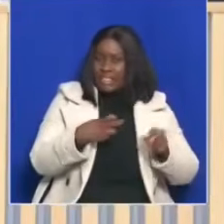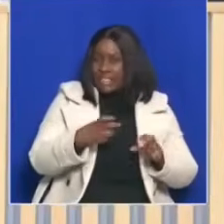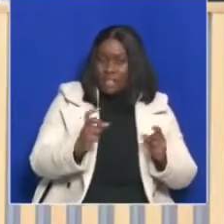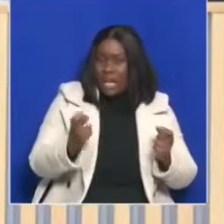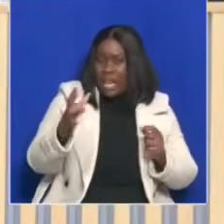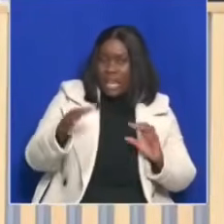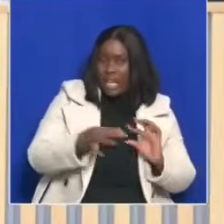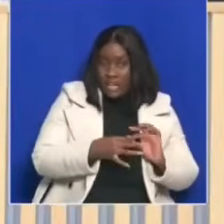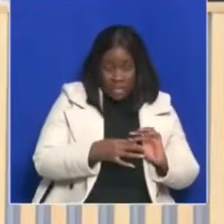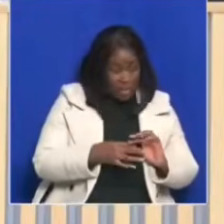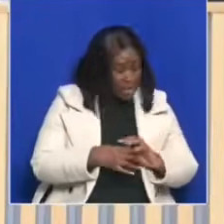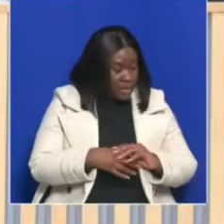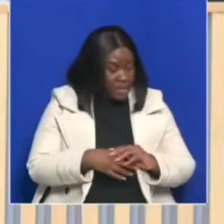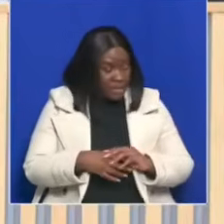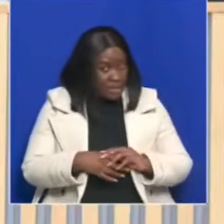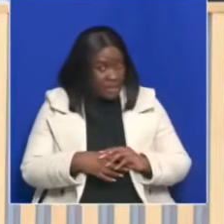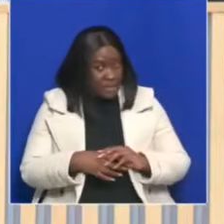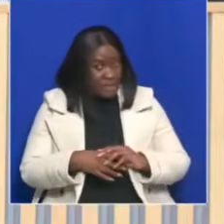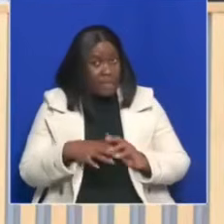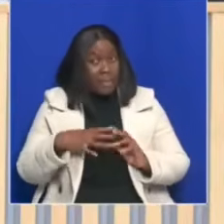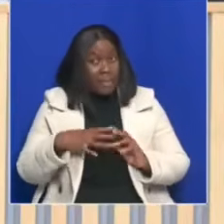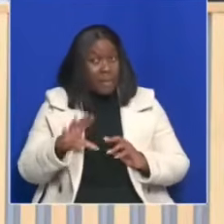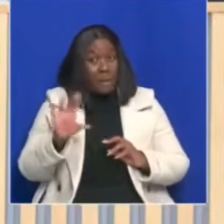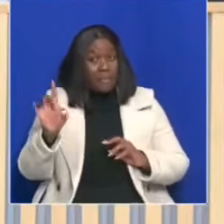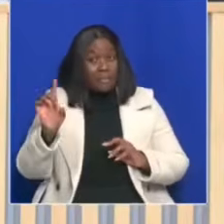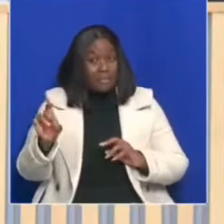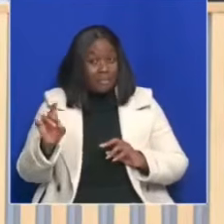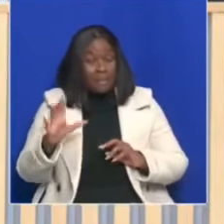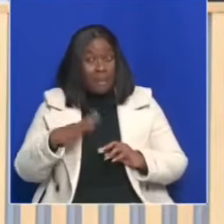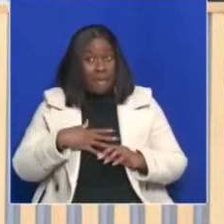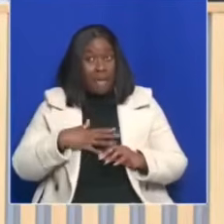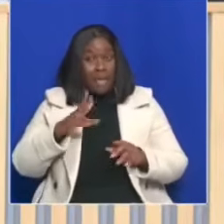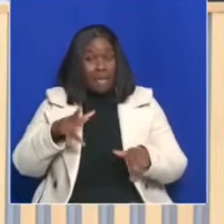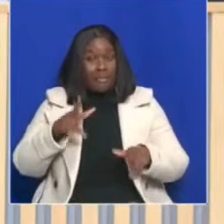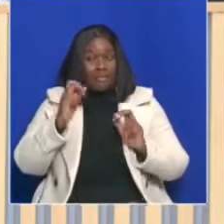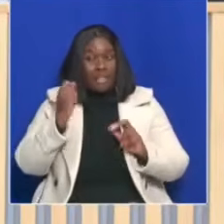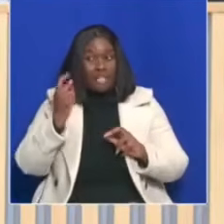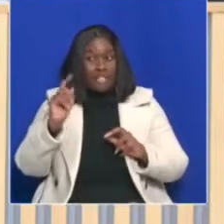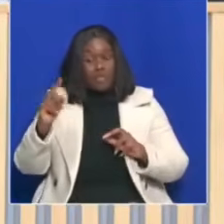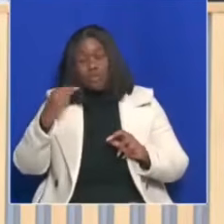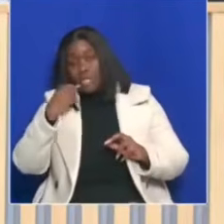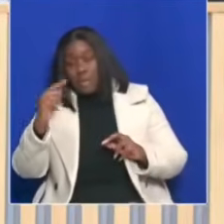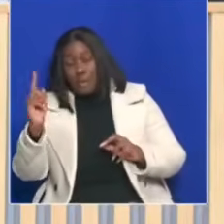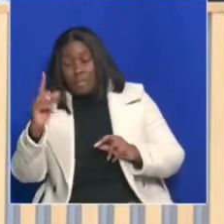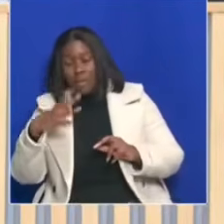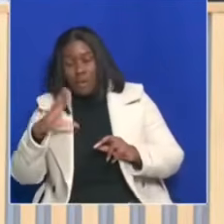I posited this based on my understanding of what you say. But then I have a question which is this.